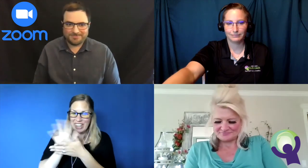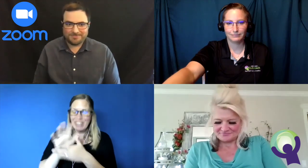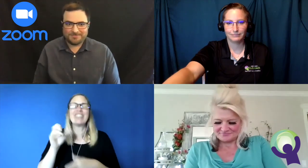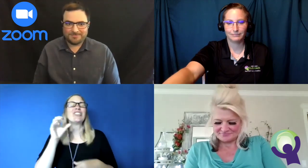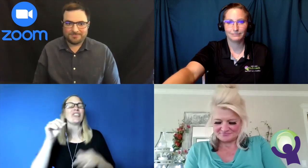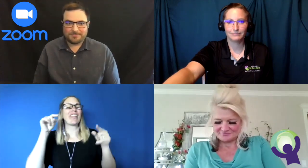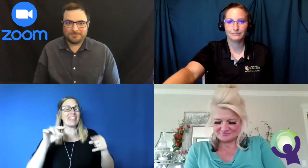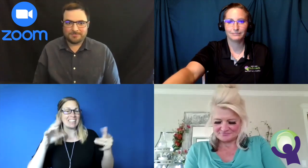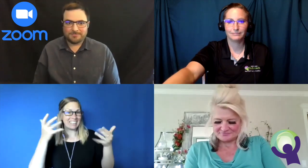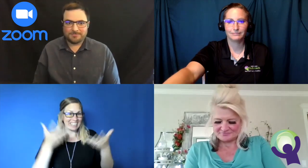thanks to everybody for joining us.